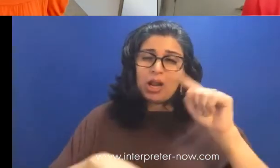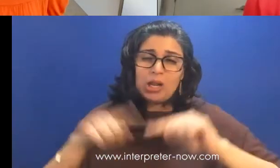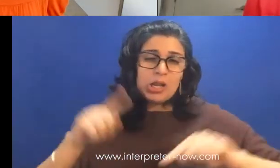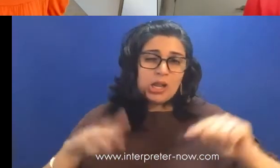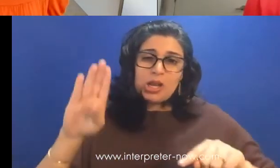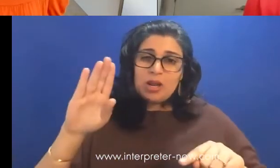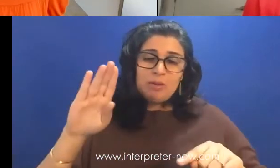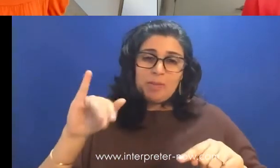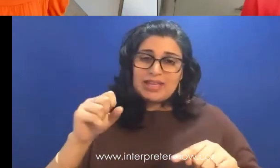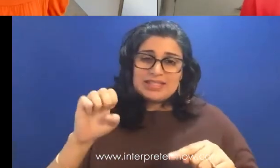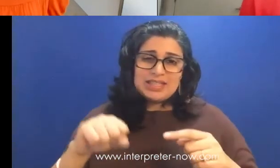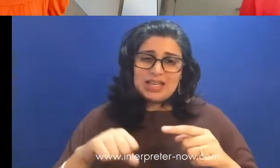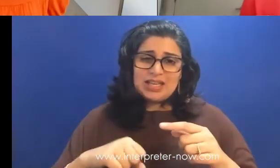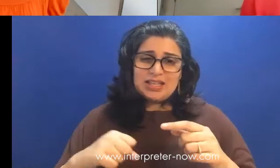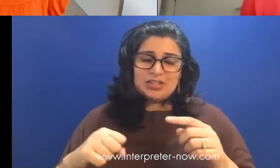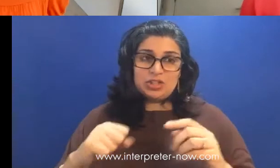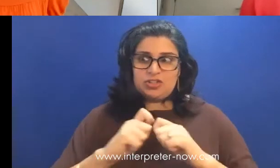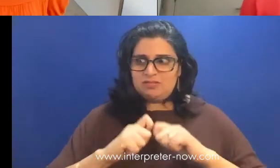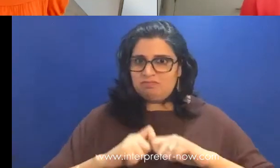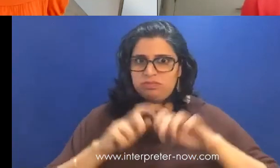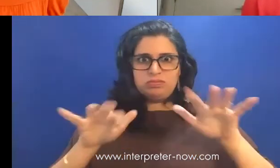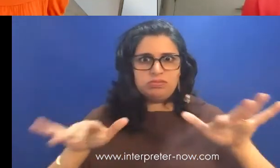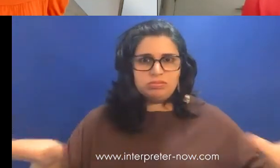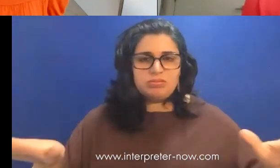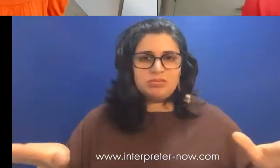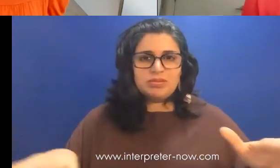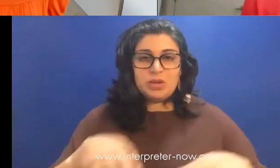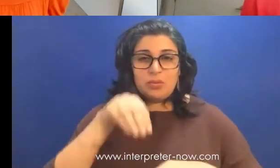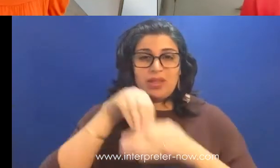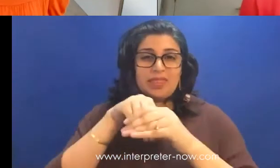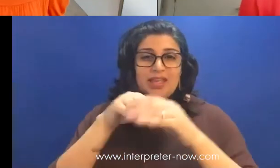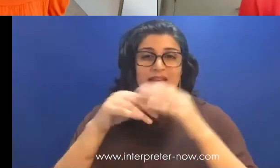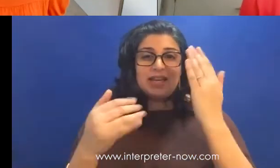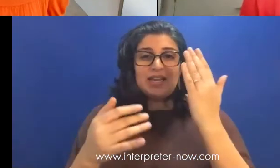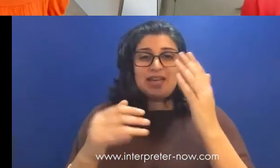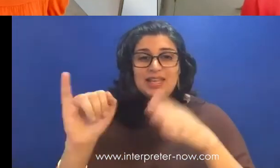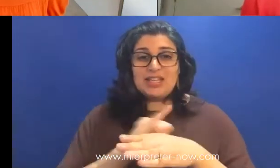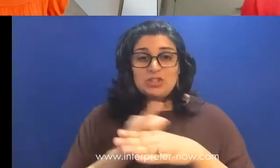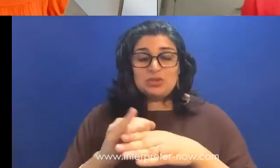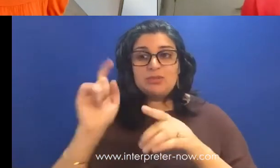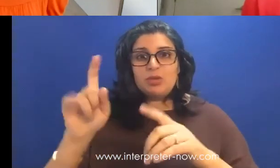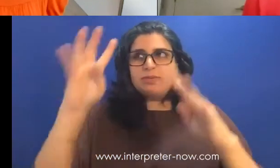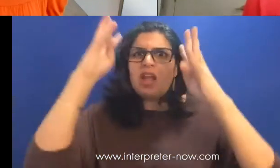same time, within an industry that's supposed to be very innovative. It is, in many ways. It is very innovative.